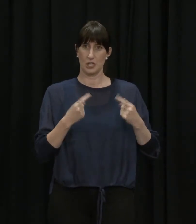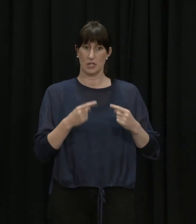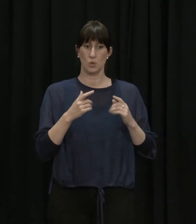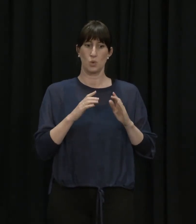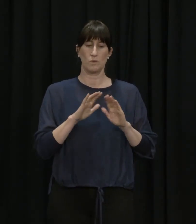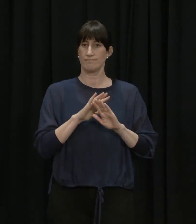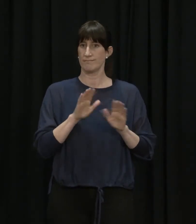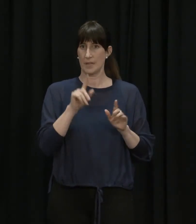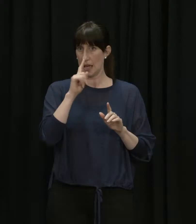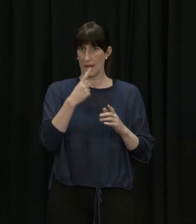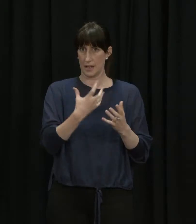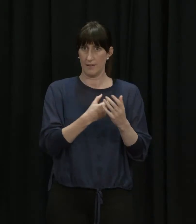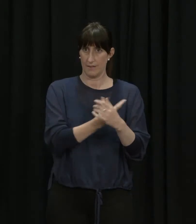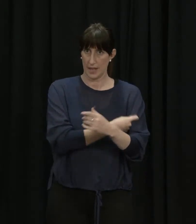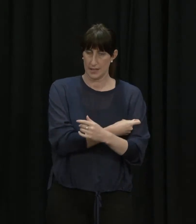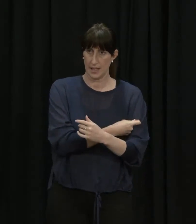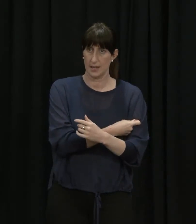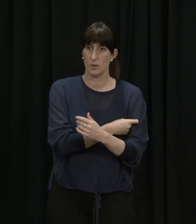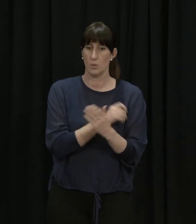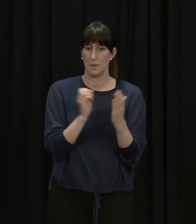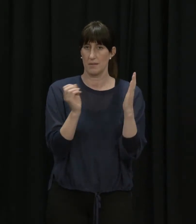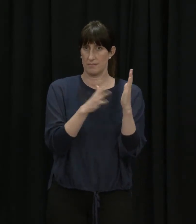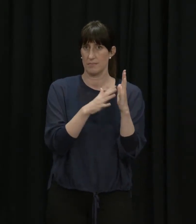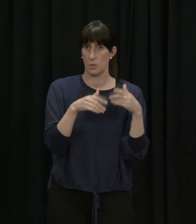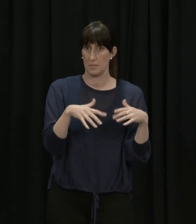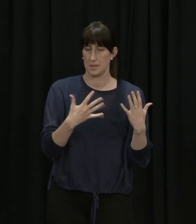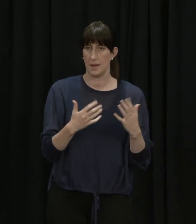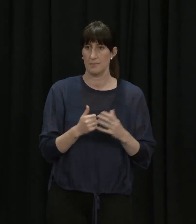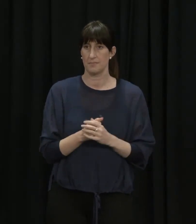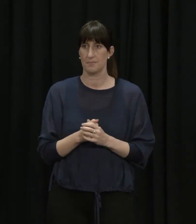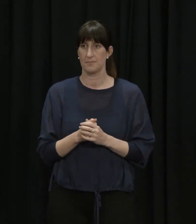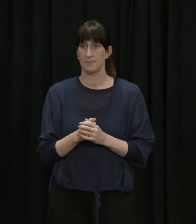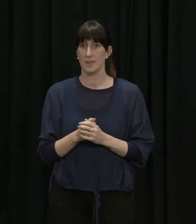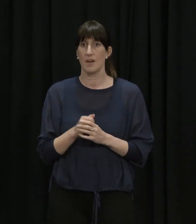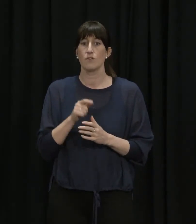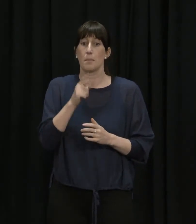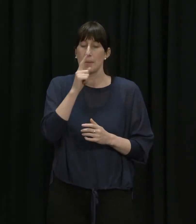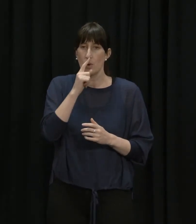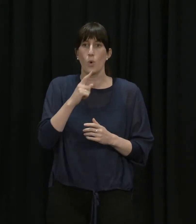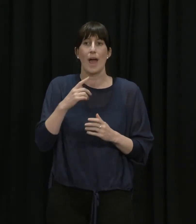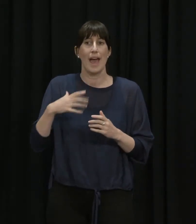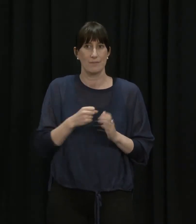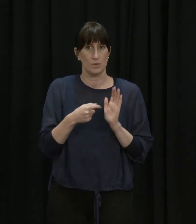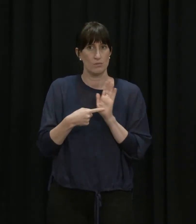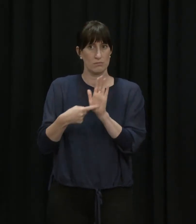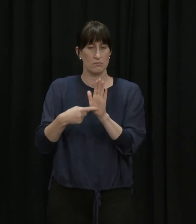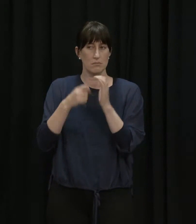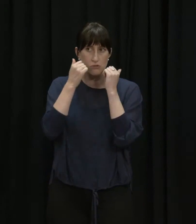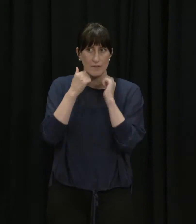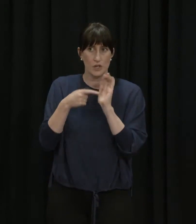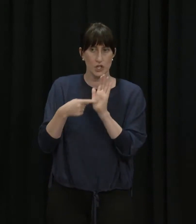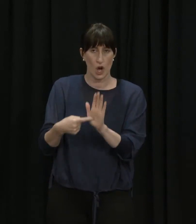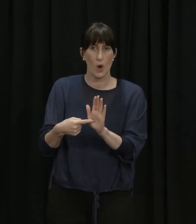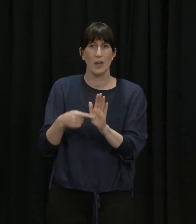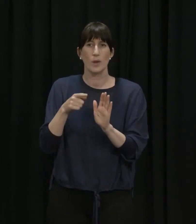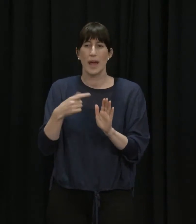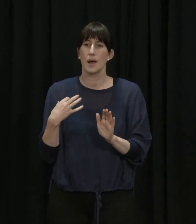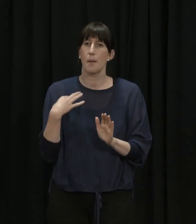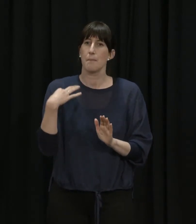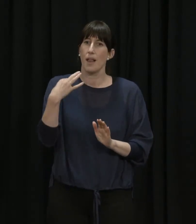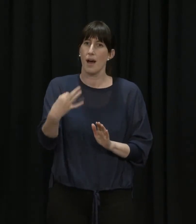It will incorporate both